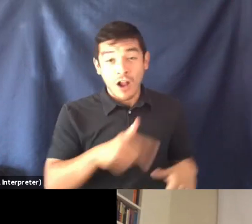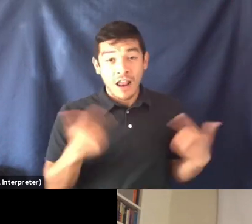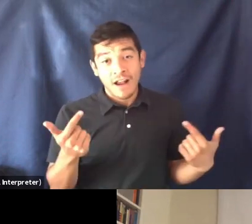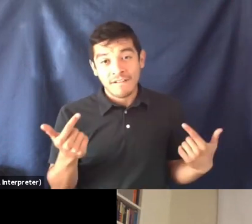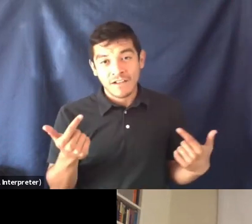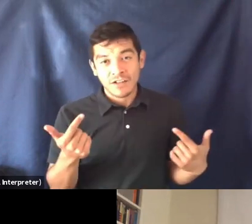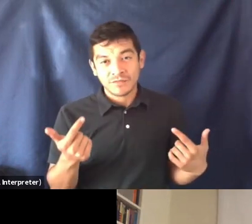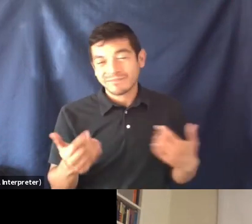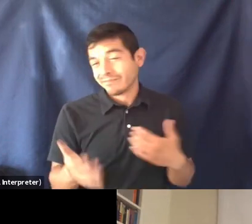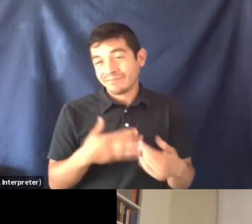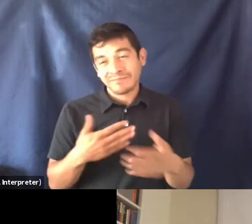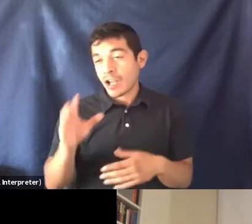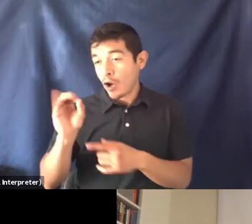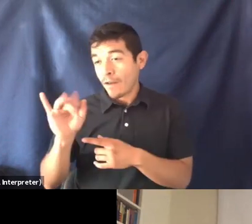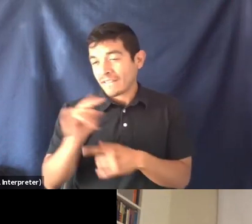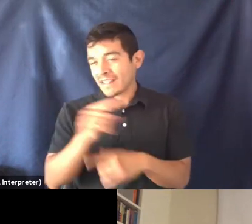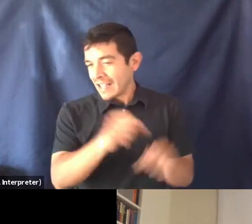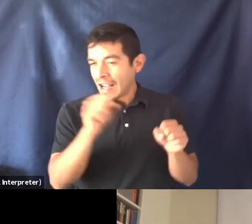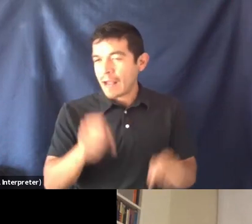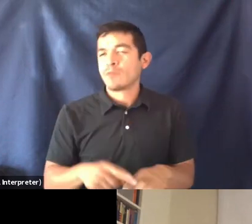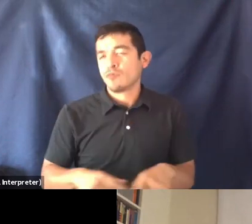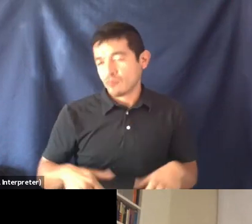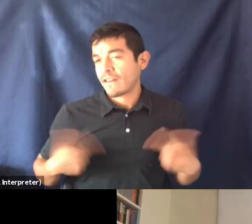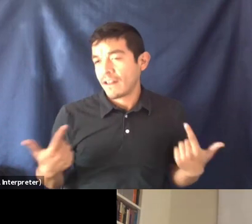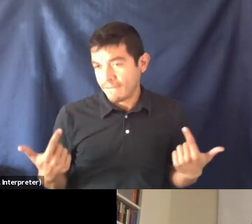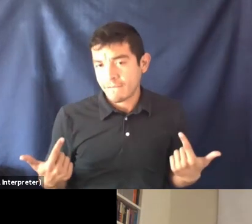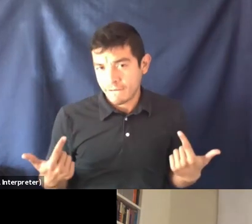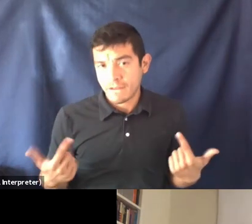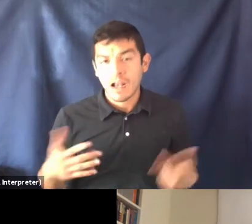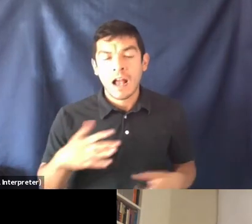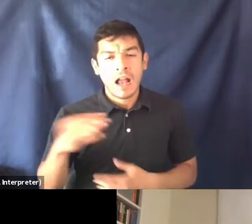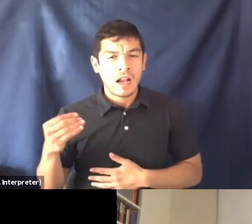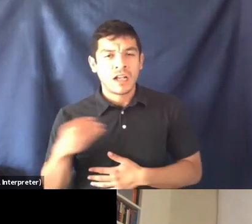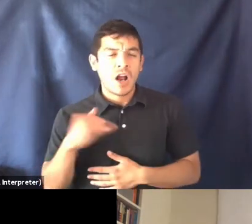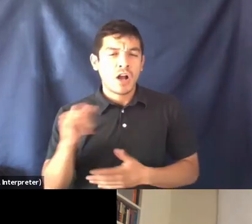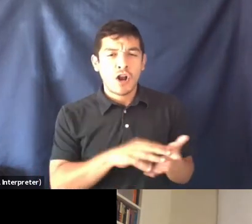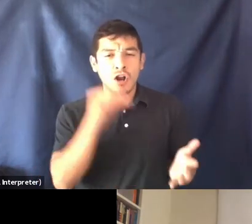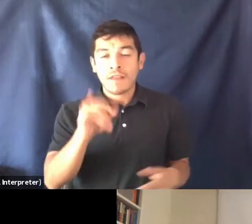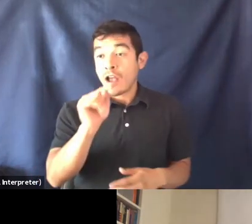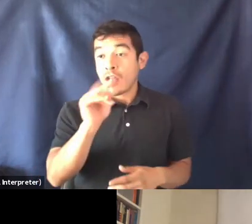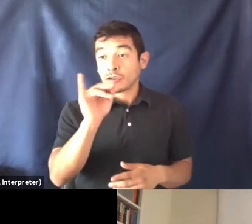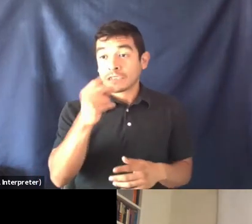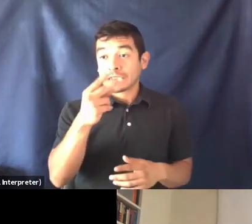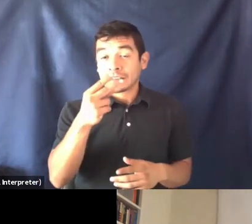they've been able to survive. And I've learned also that Turkish citizens and the government have,